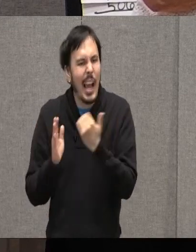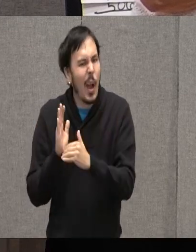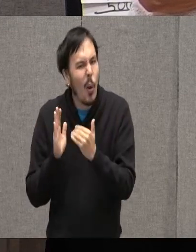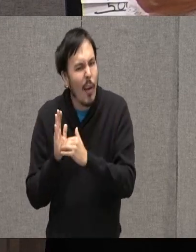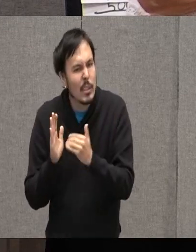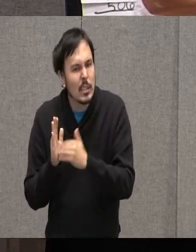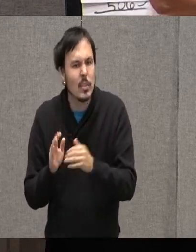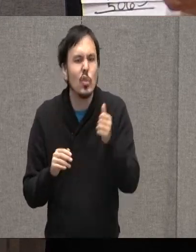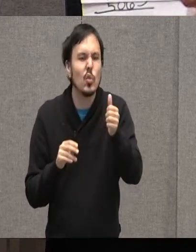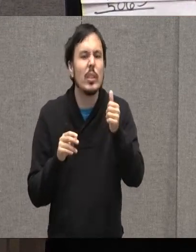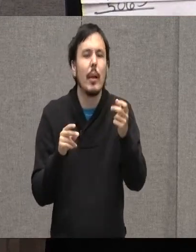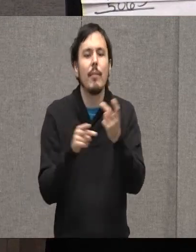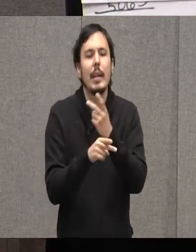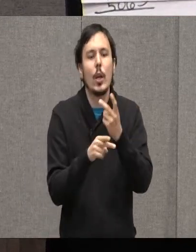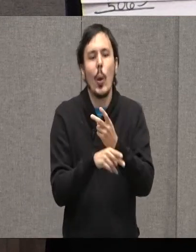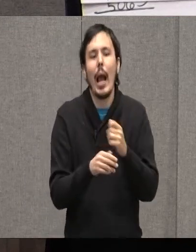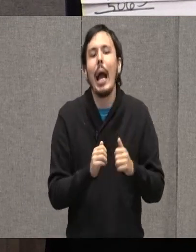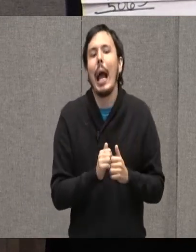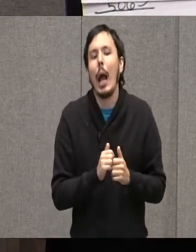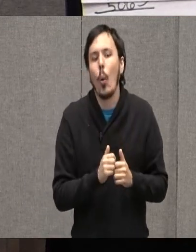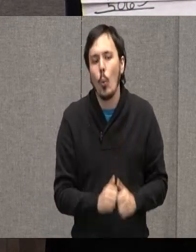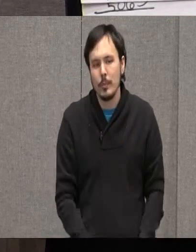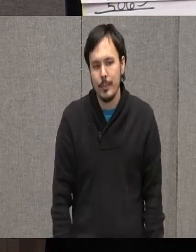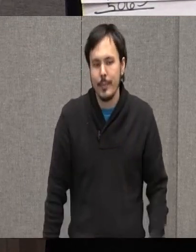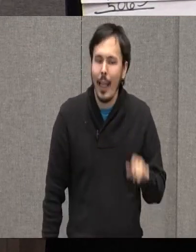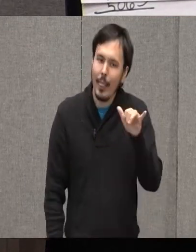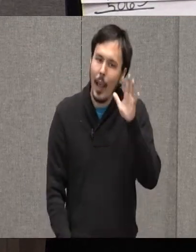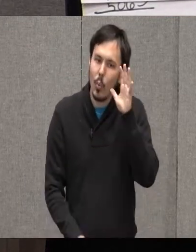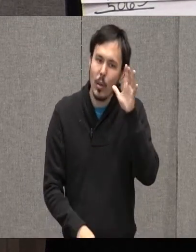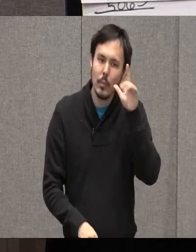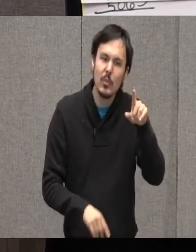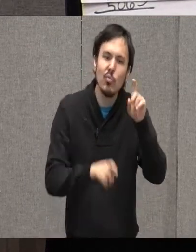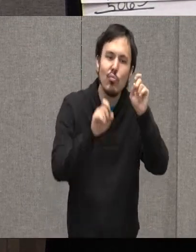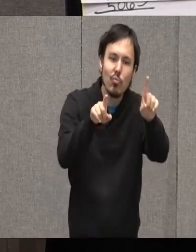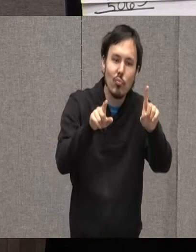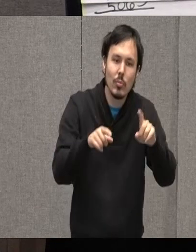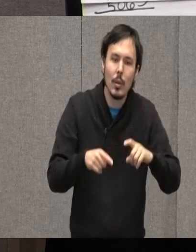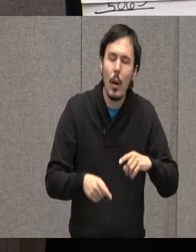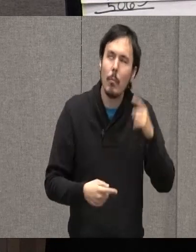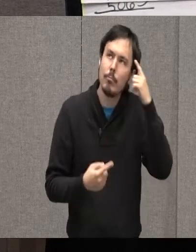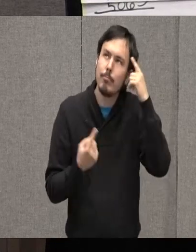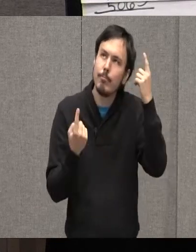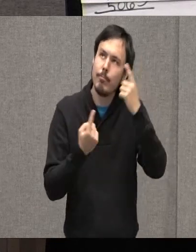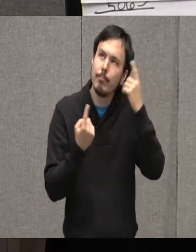So that will get you on until enough to think about it until Thursday.